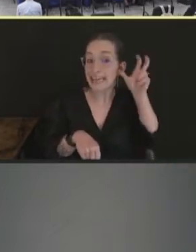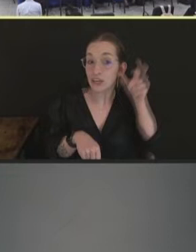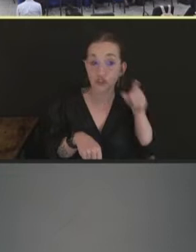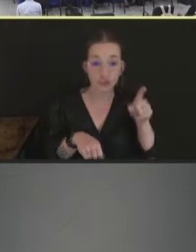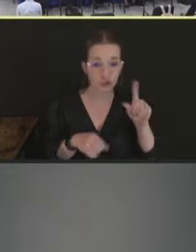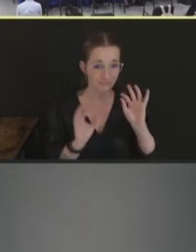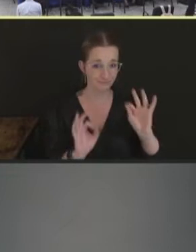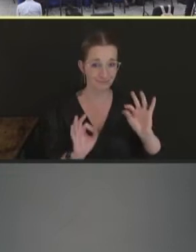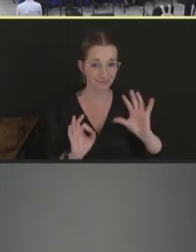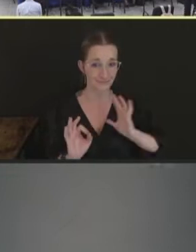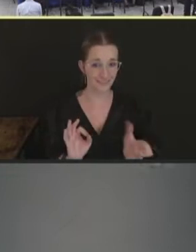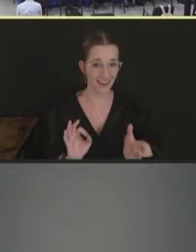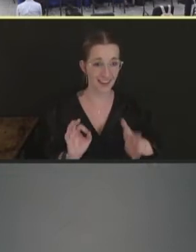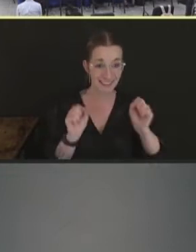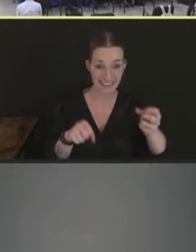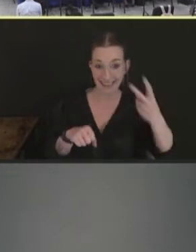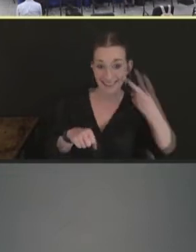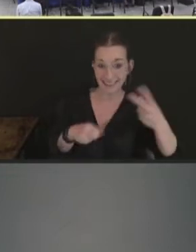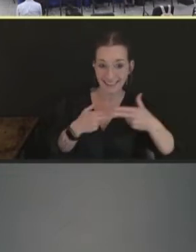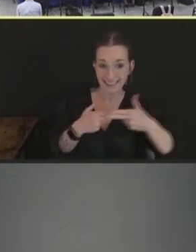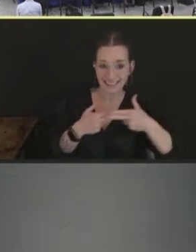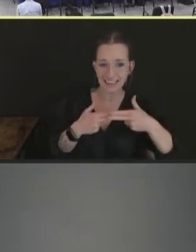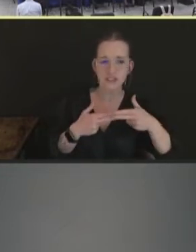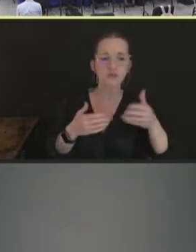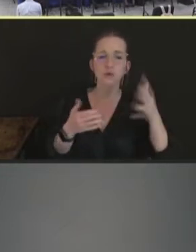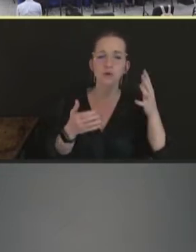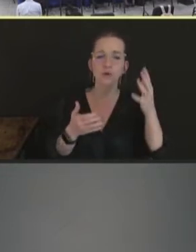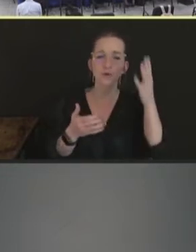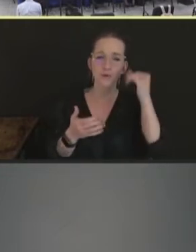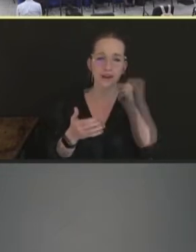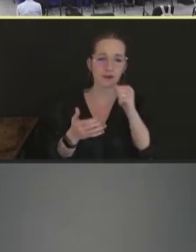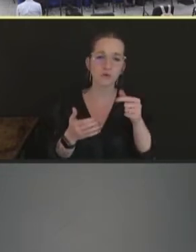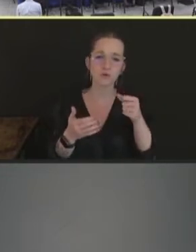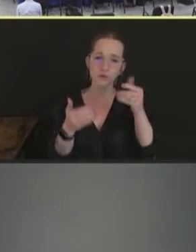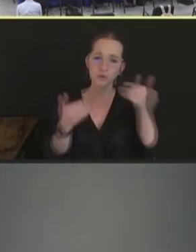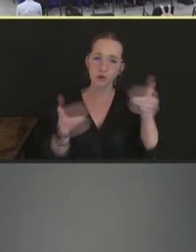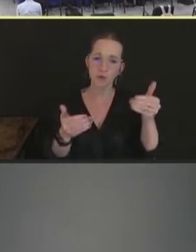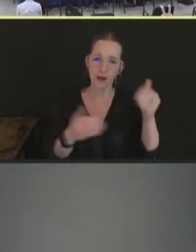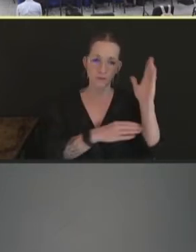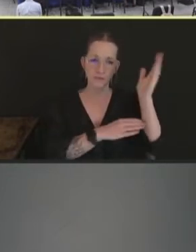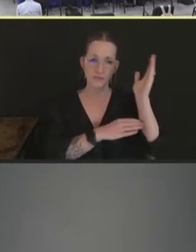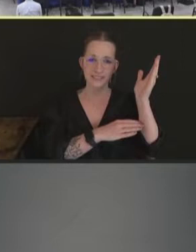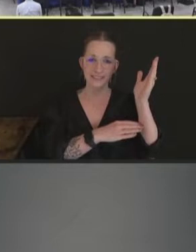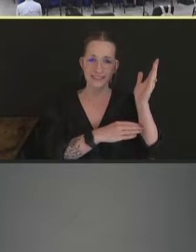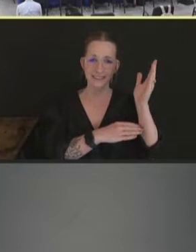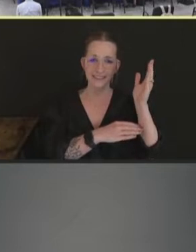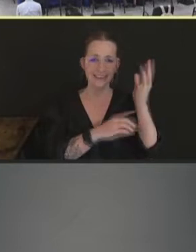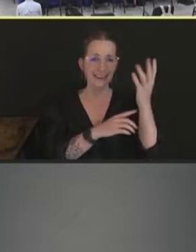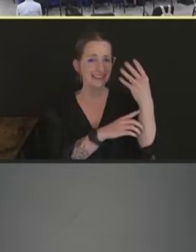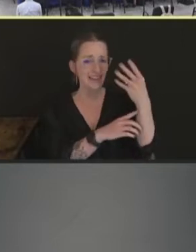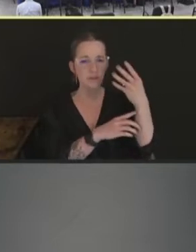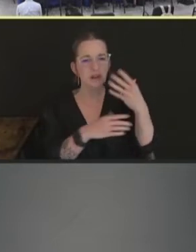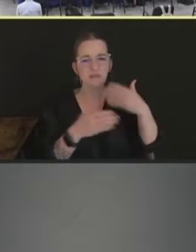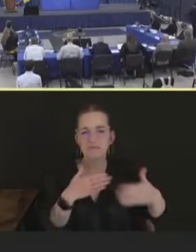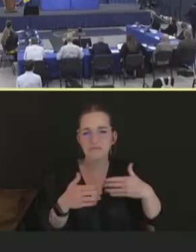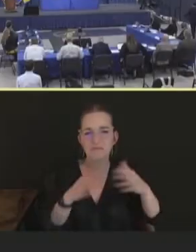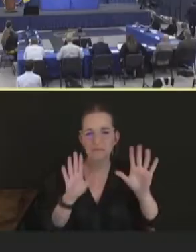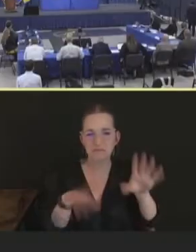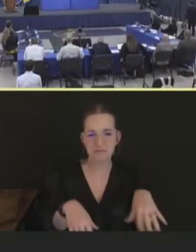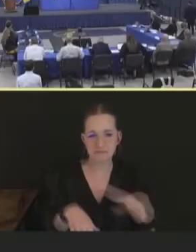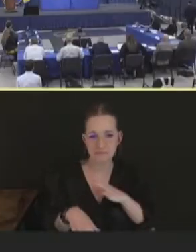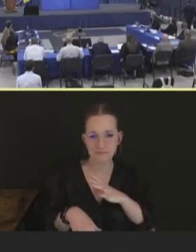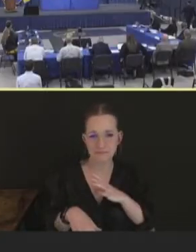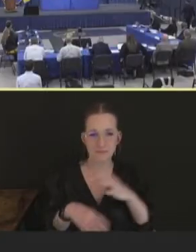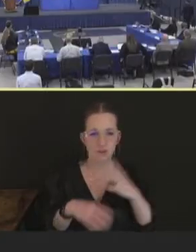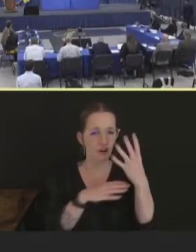So, why don't you go ahead and present not worry that we can't get a close up of your